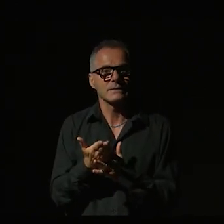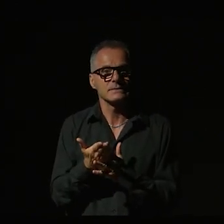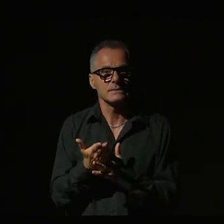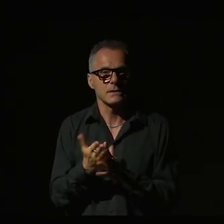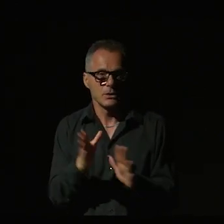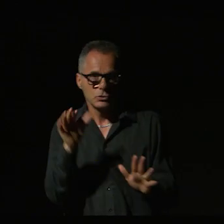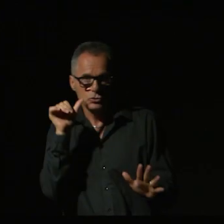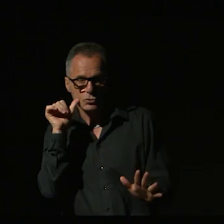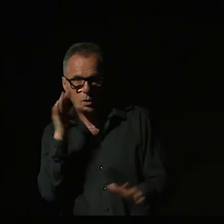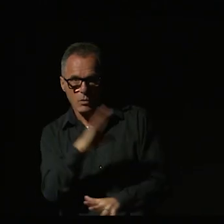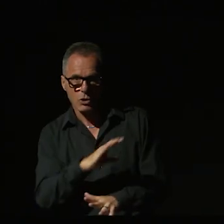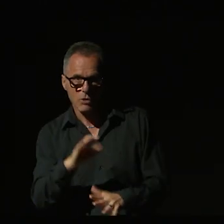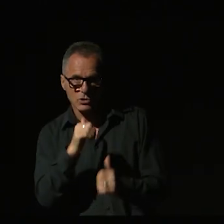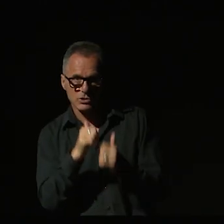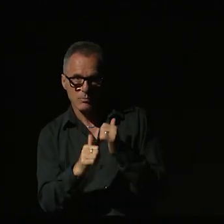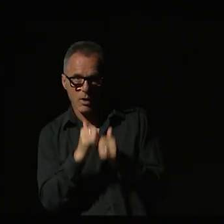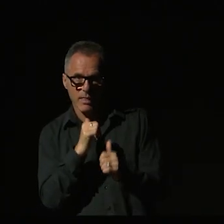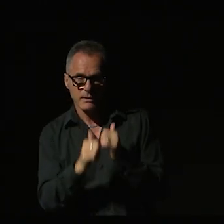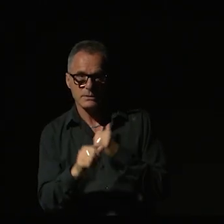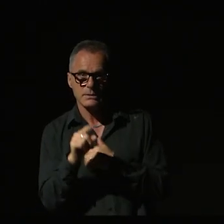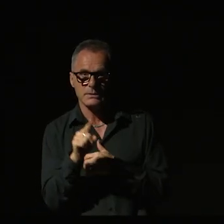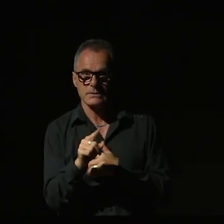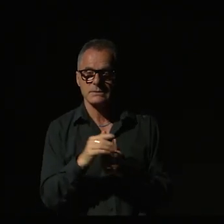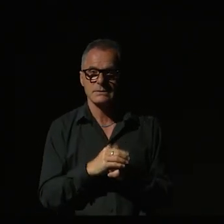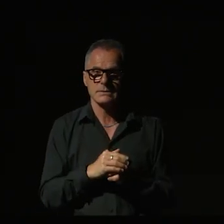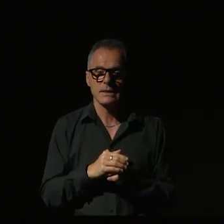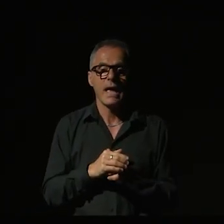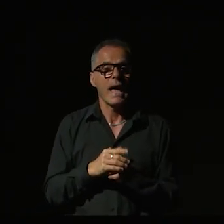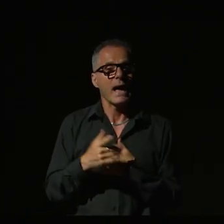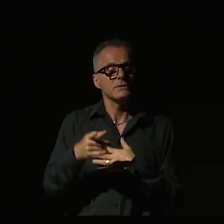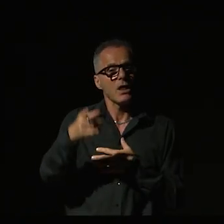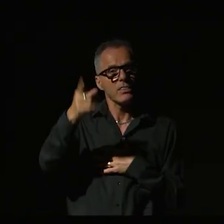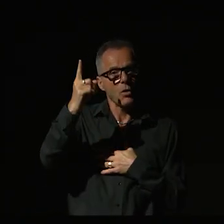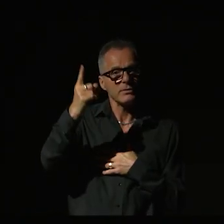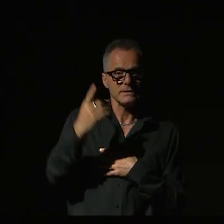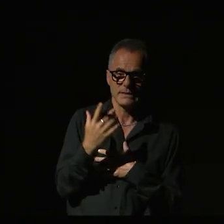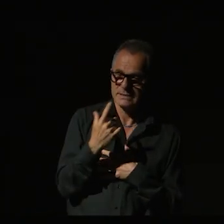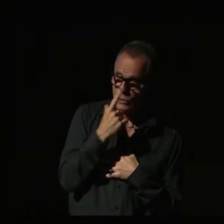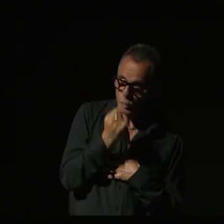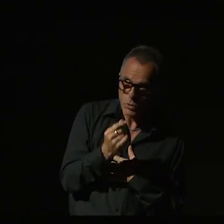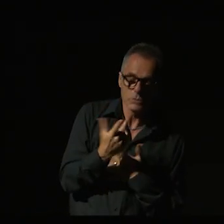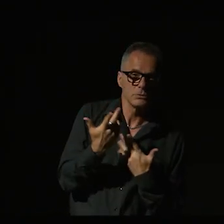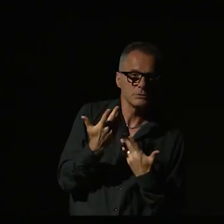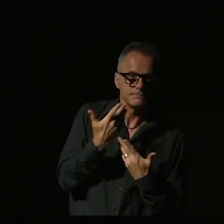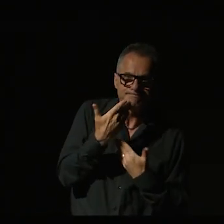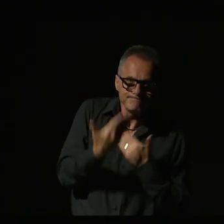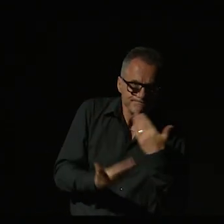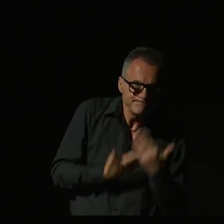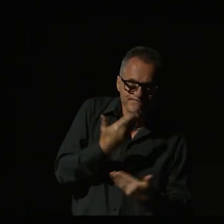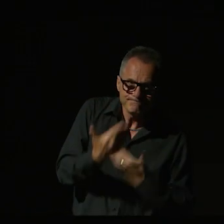and his careful study of the Gallery lent authority to his account, although it's by no means undisputed today.